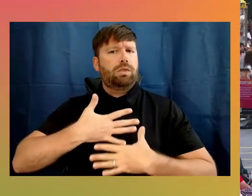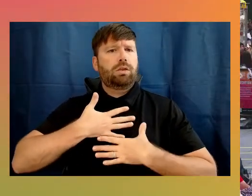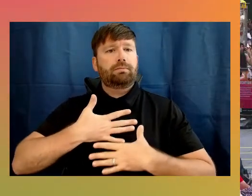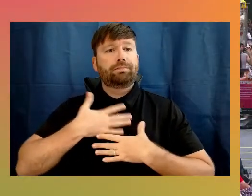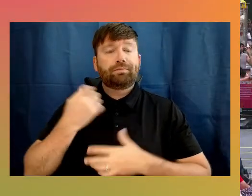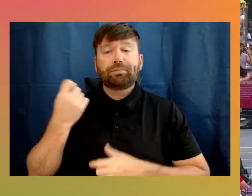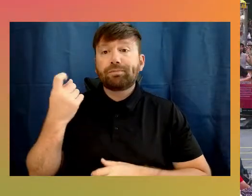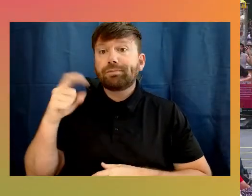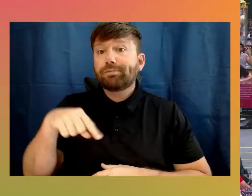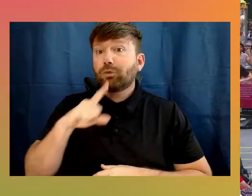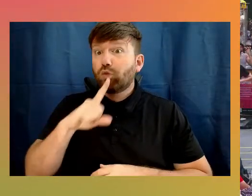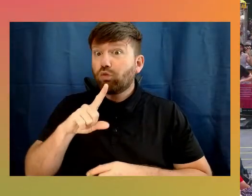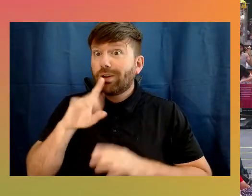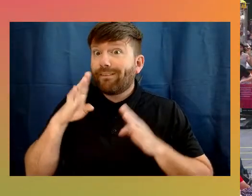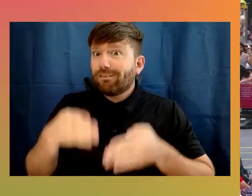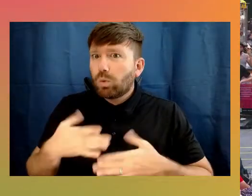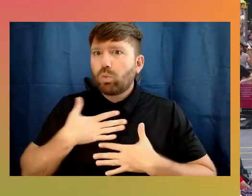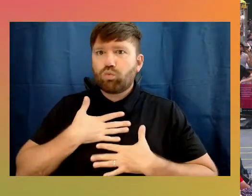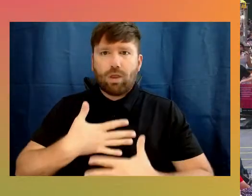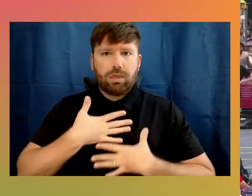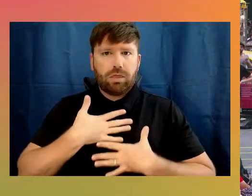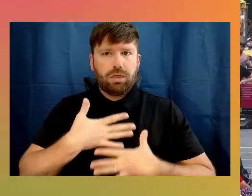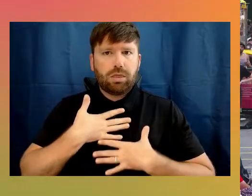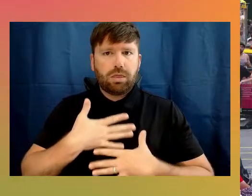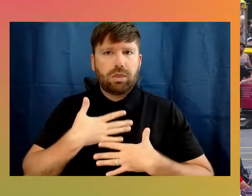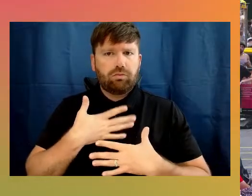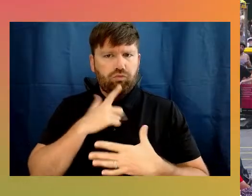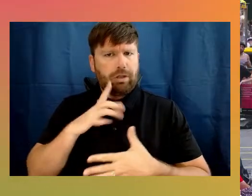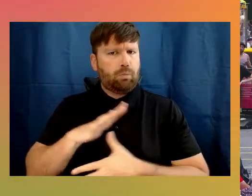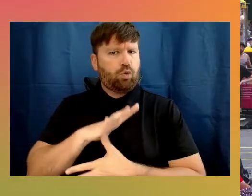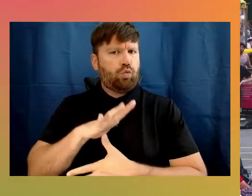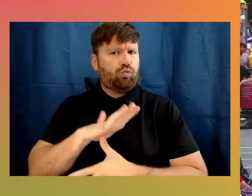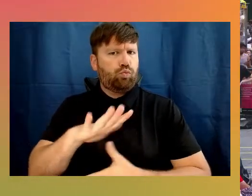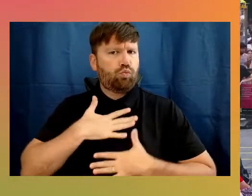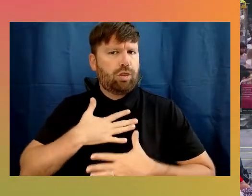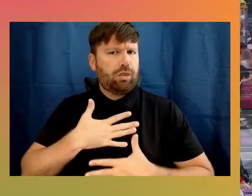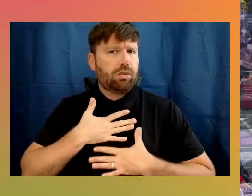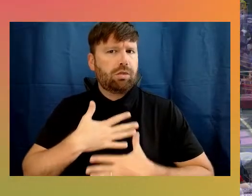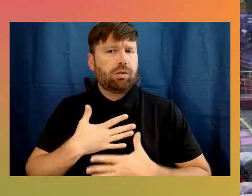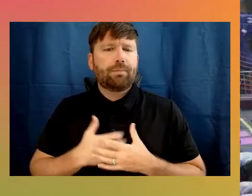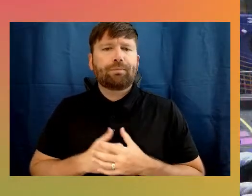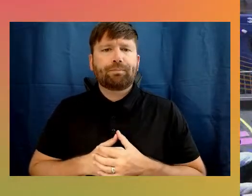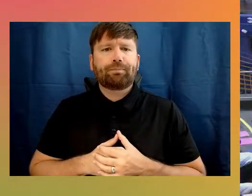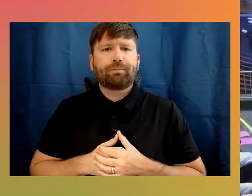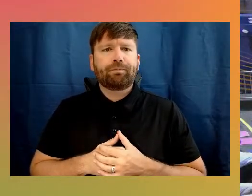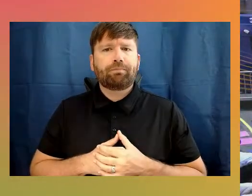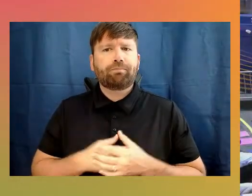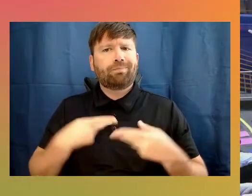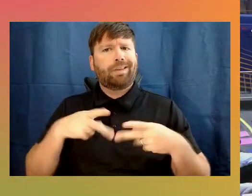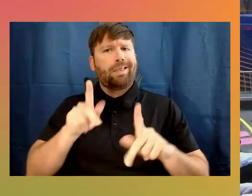JUST START TO TAP IN TO THE BREATH.